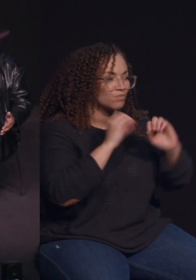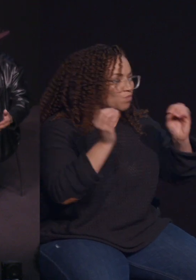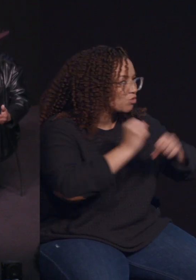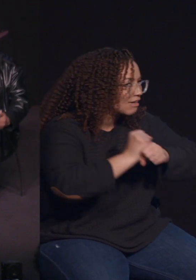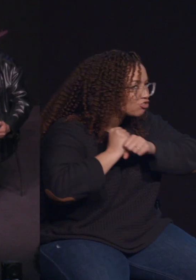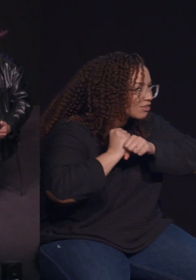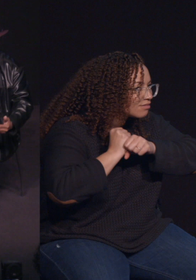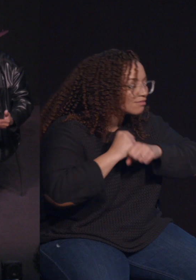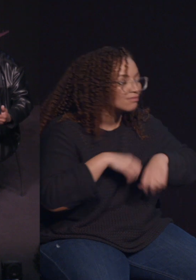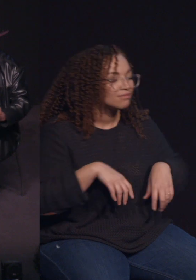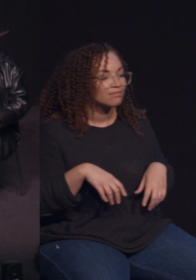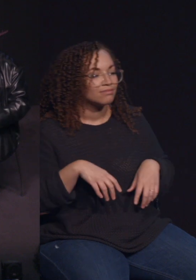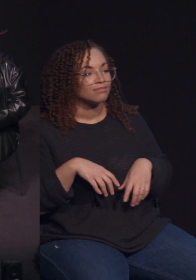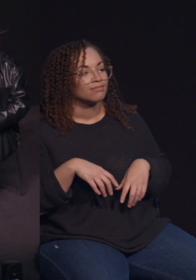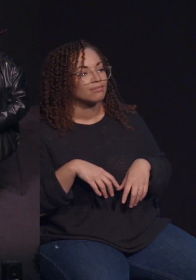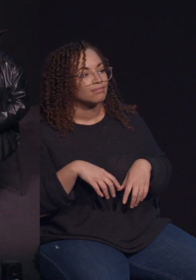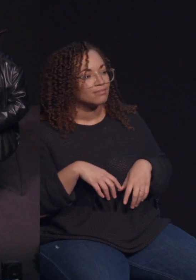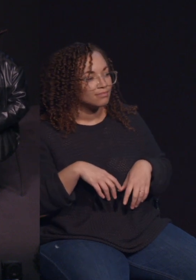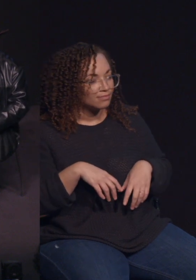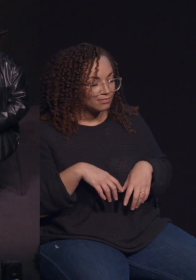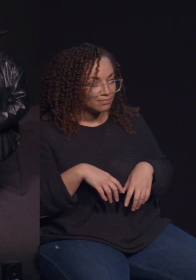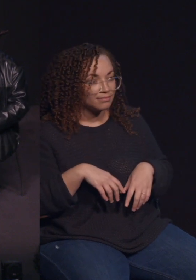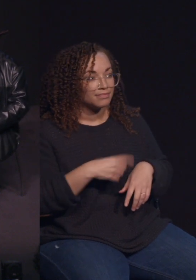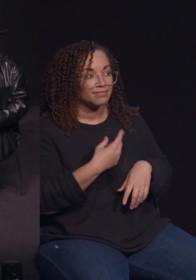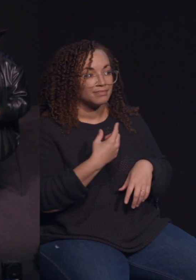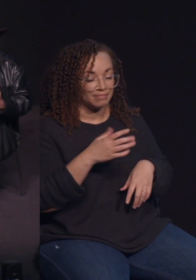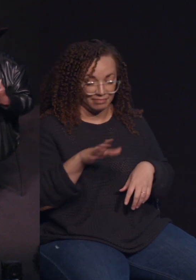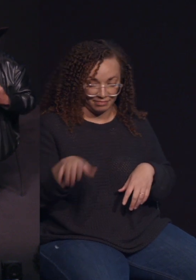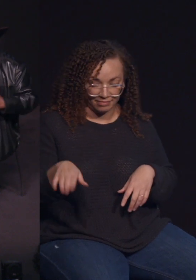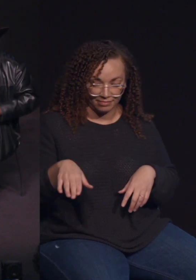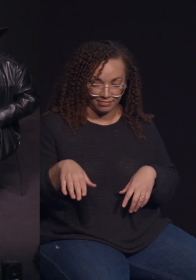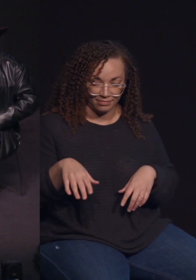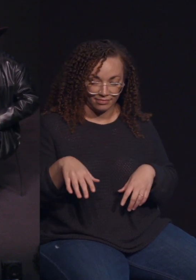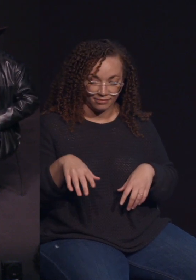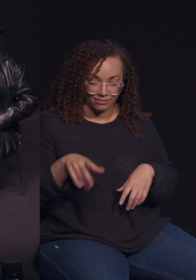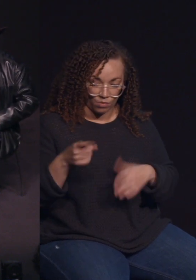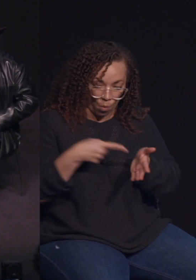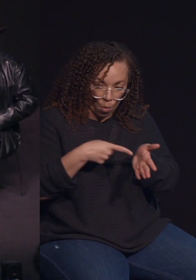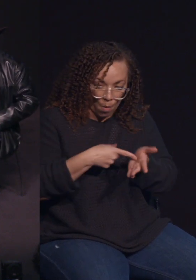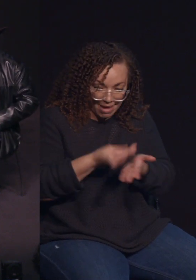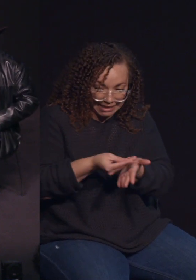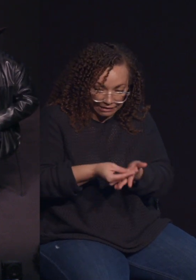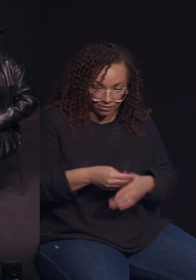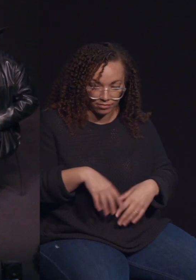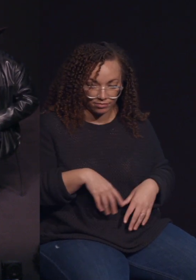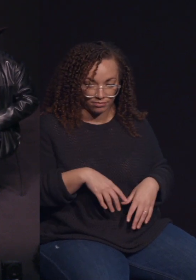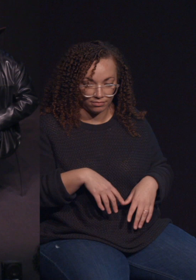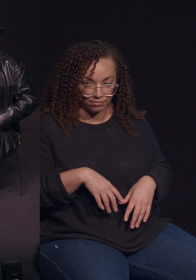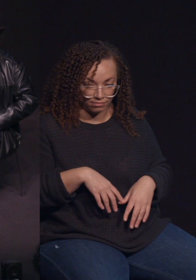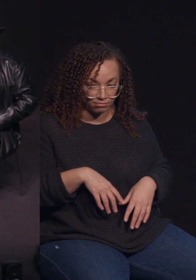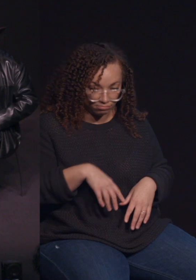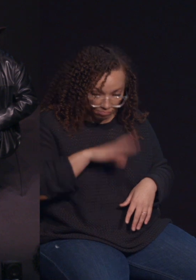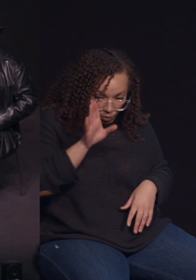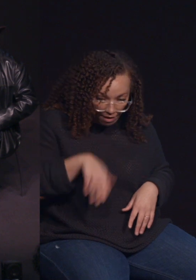"You subtract it, he owes you money." Then the guy asked me, he says, "Do you wanna leave it